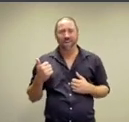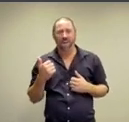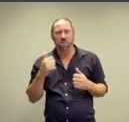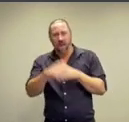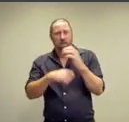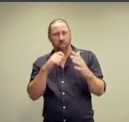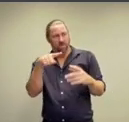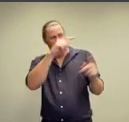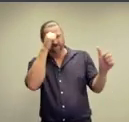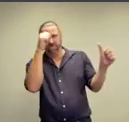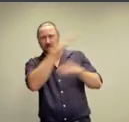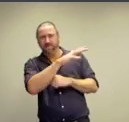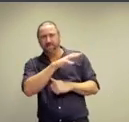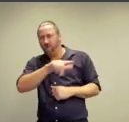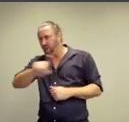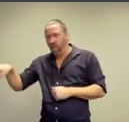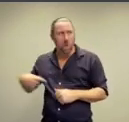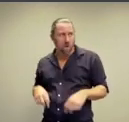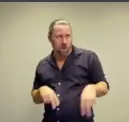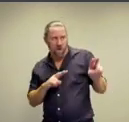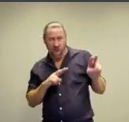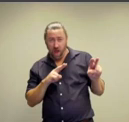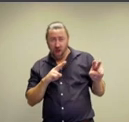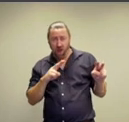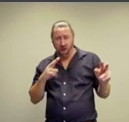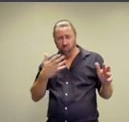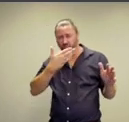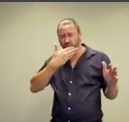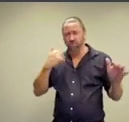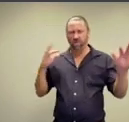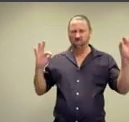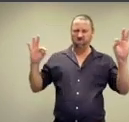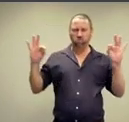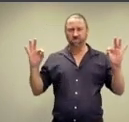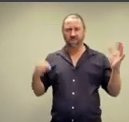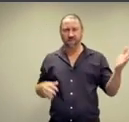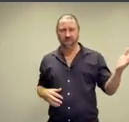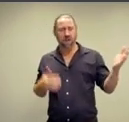popular use of icons. The fashion, the supermodels who at that